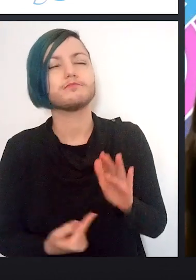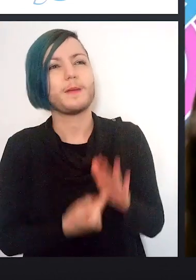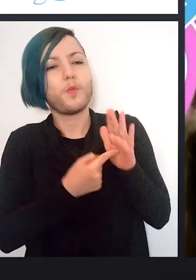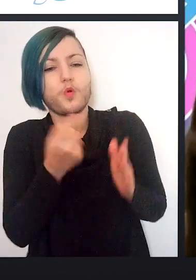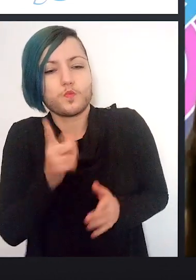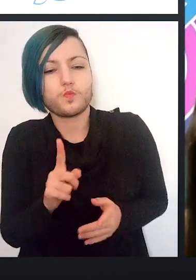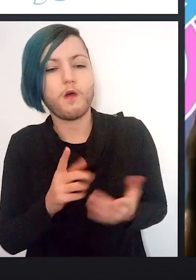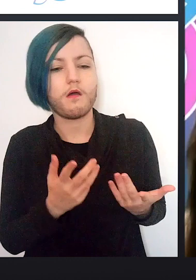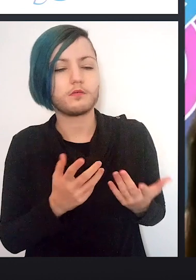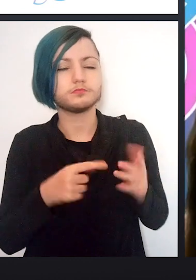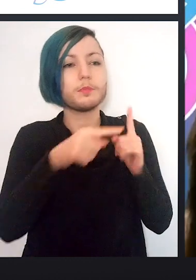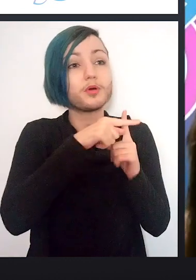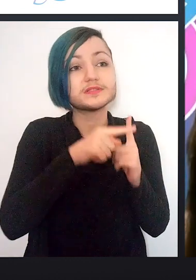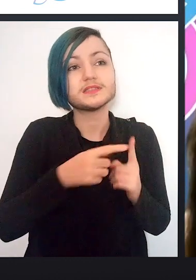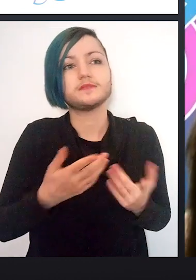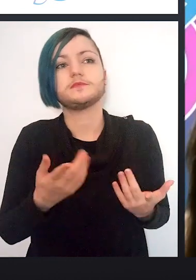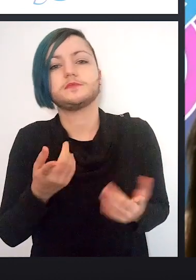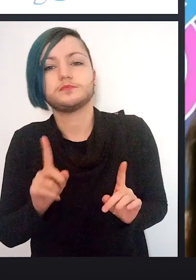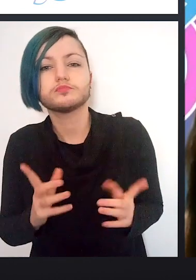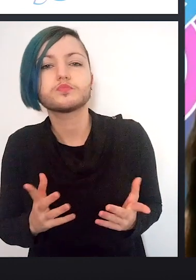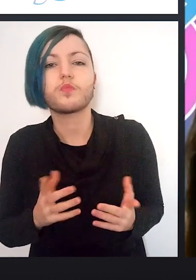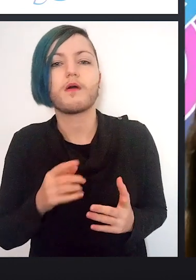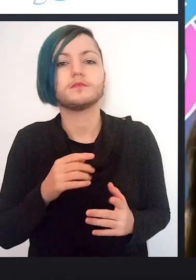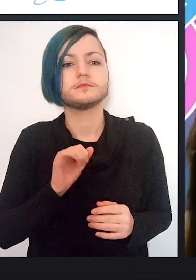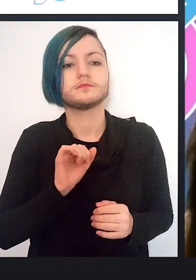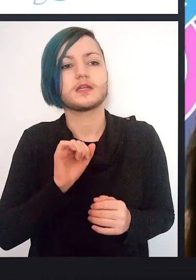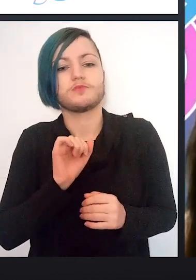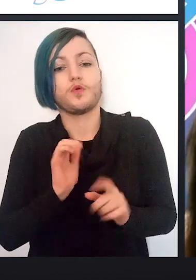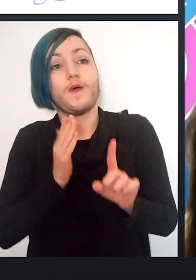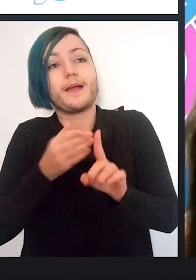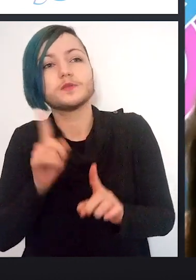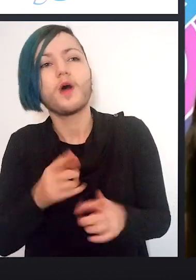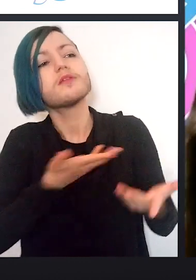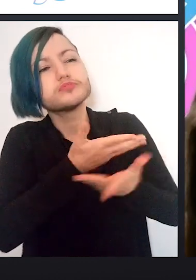were, what is it that you want it for – in negotiation with your partner of course.